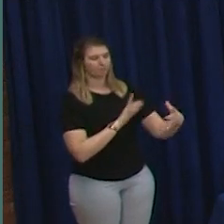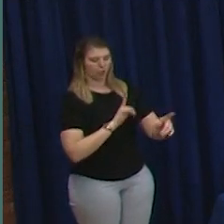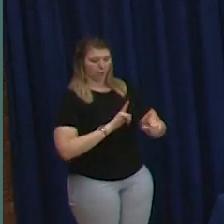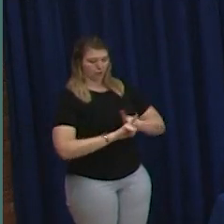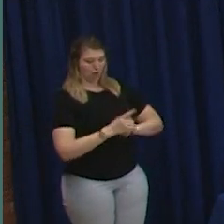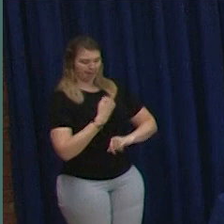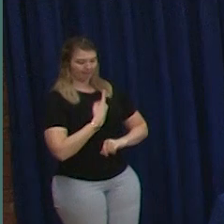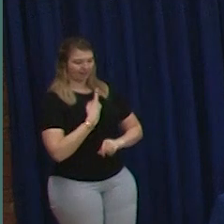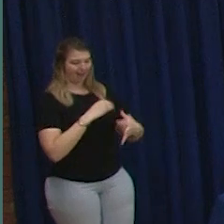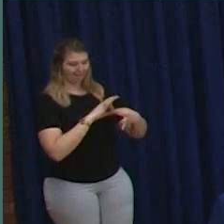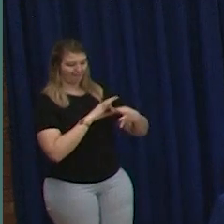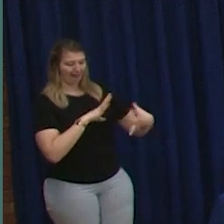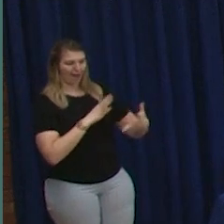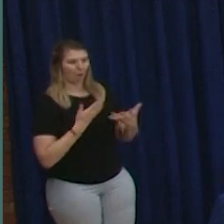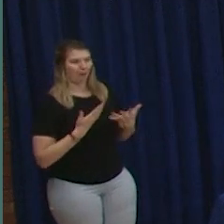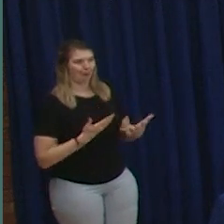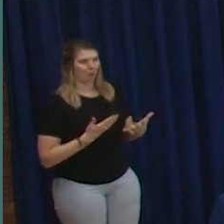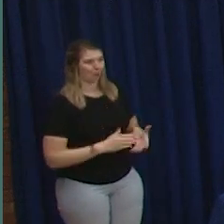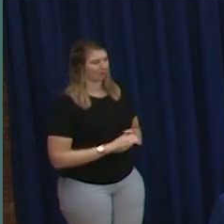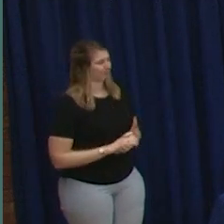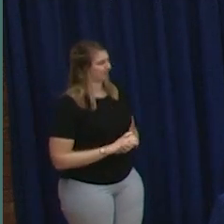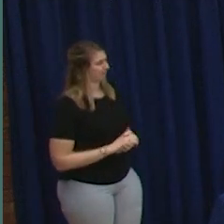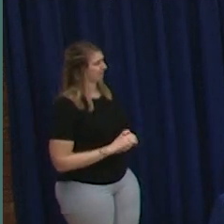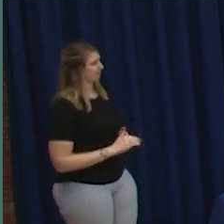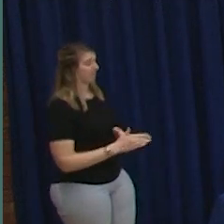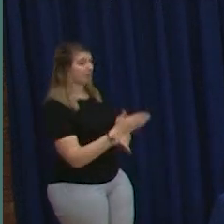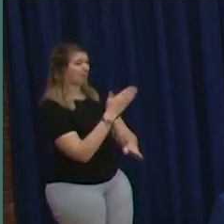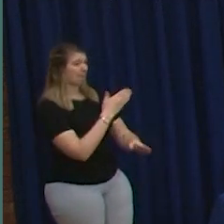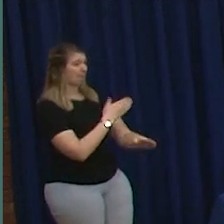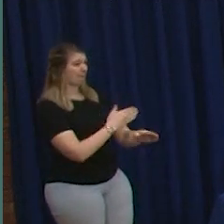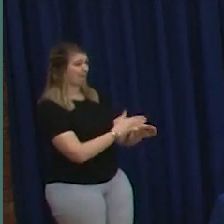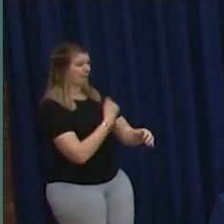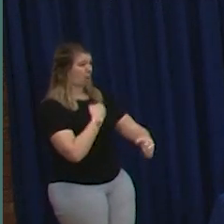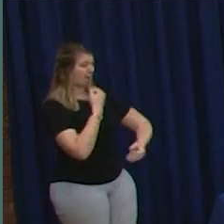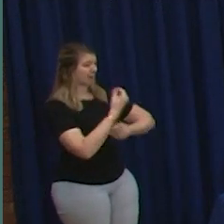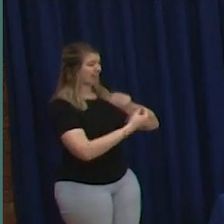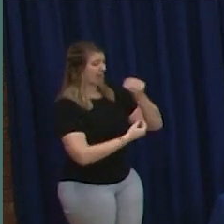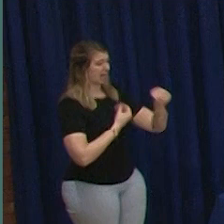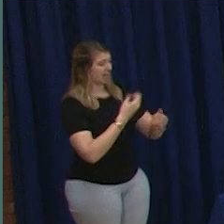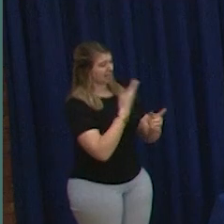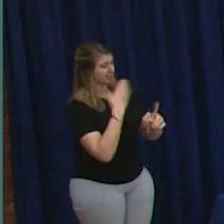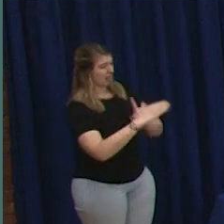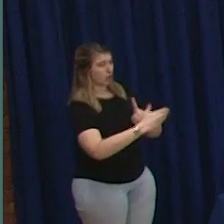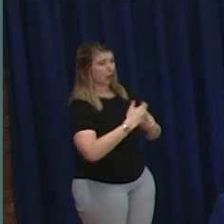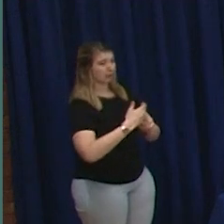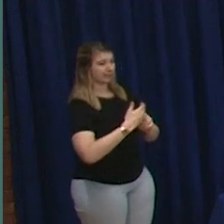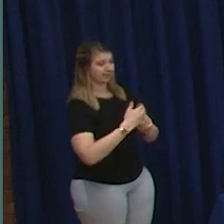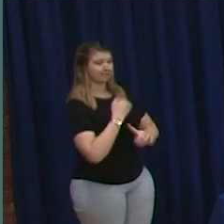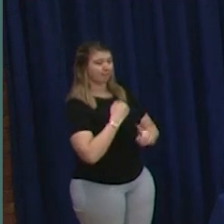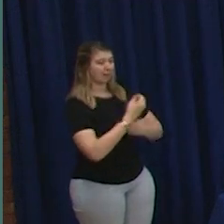diagnosed there was a a way that I described myself, I had kind of elevated pitch of